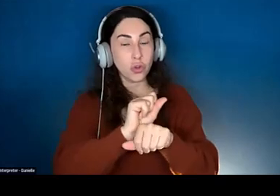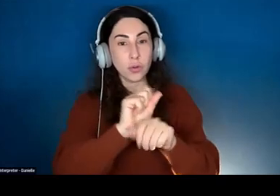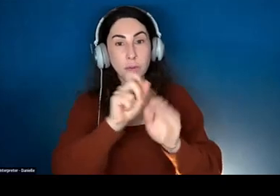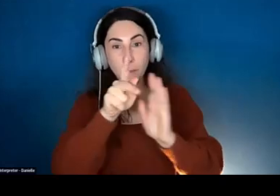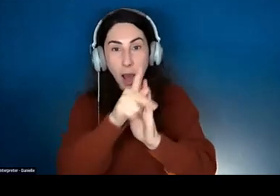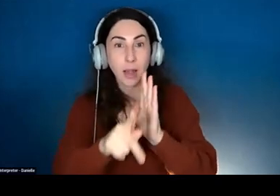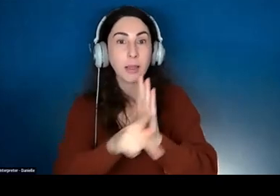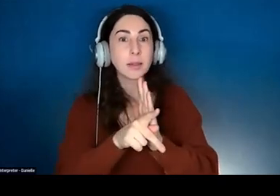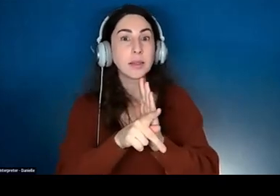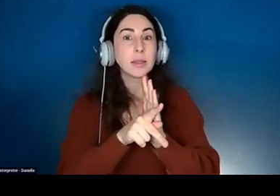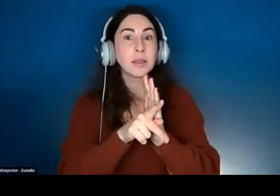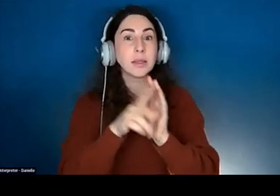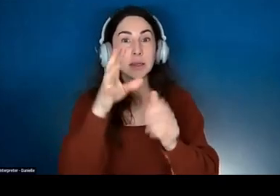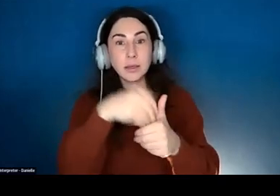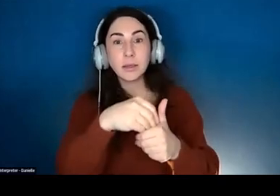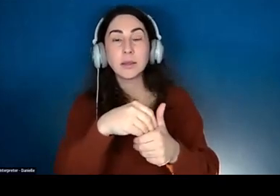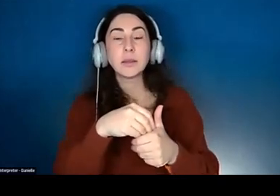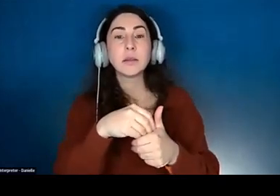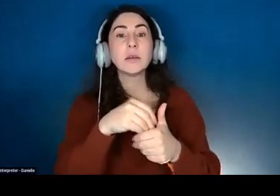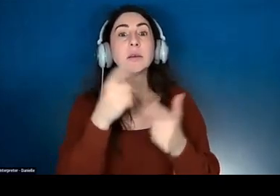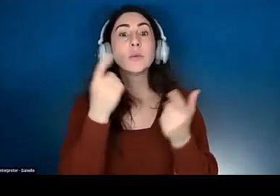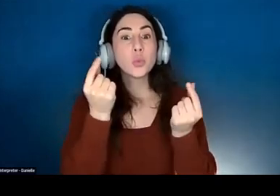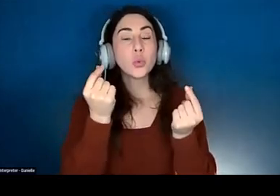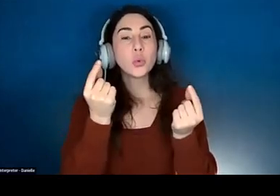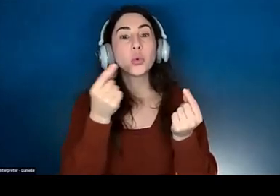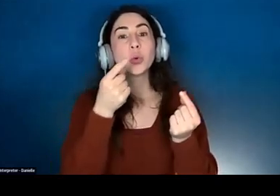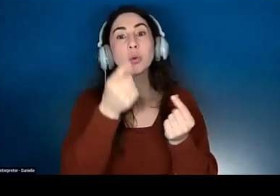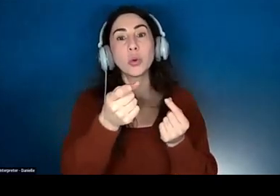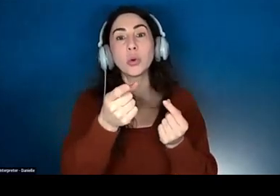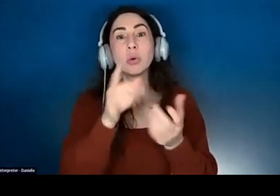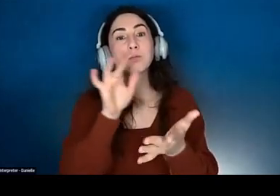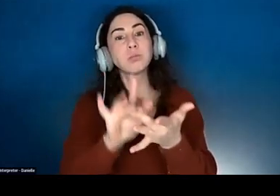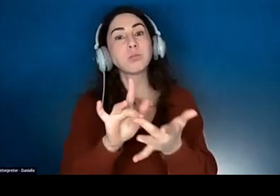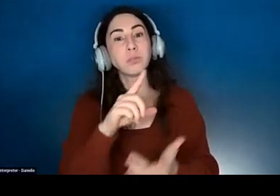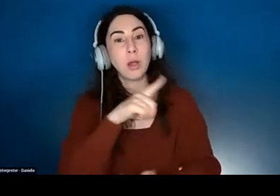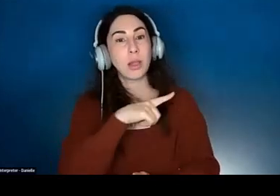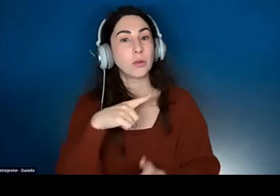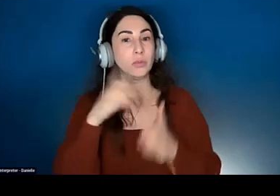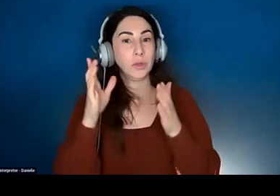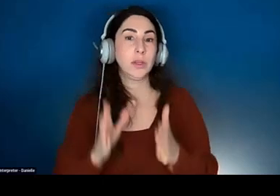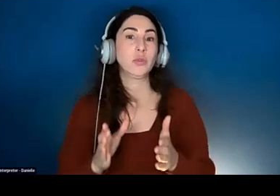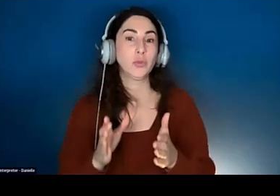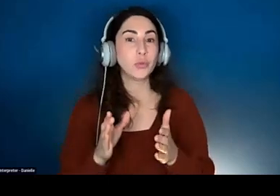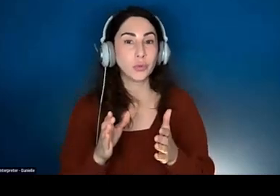with their legislators in their home districts